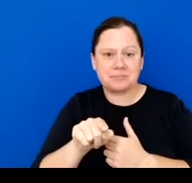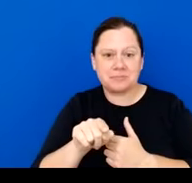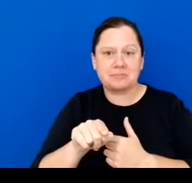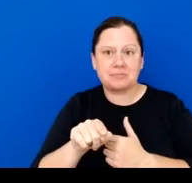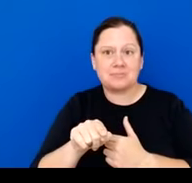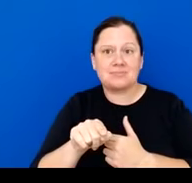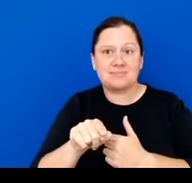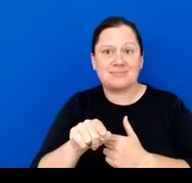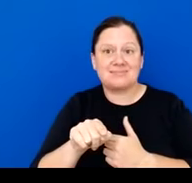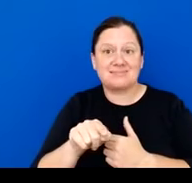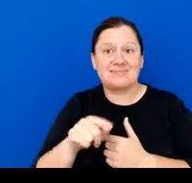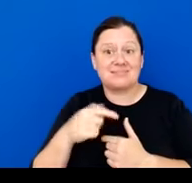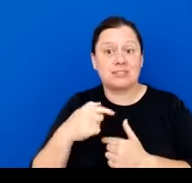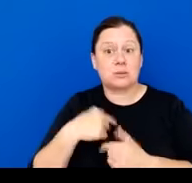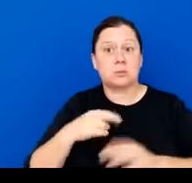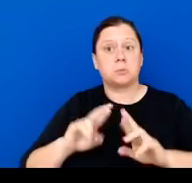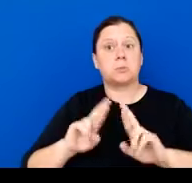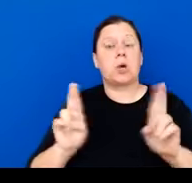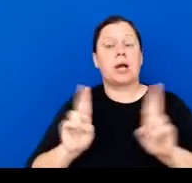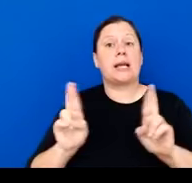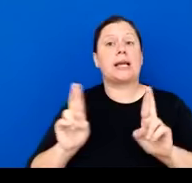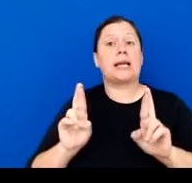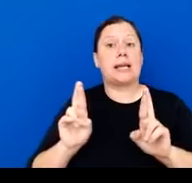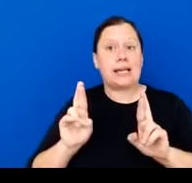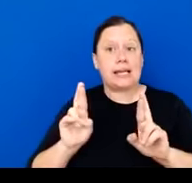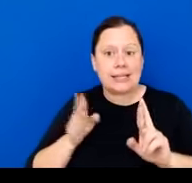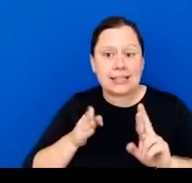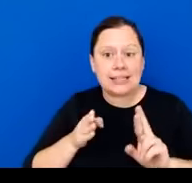an indirect action and we've got about six miles